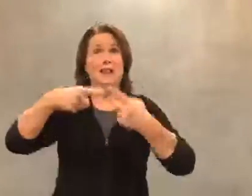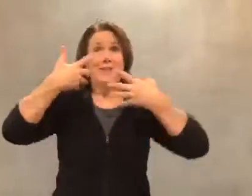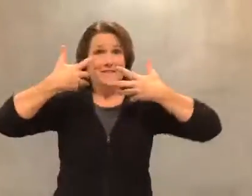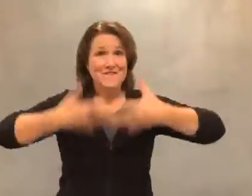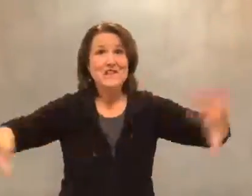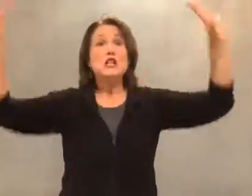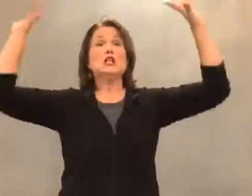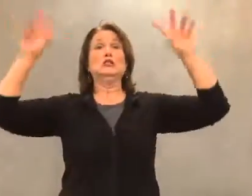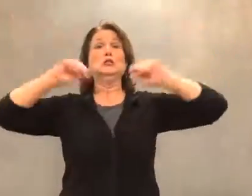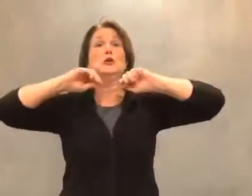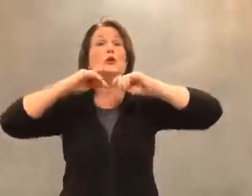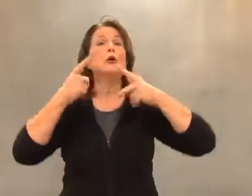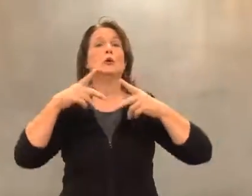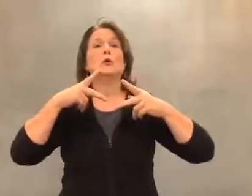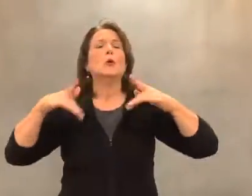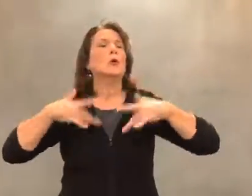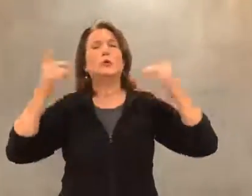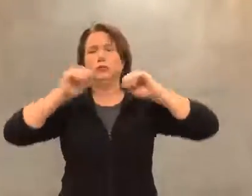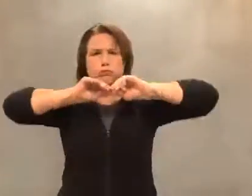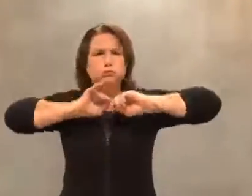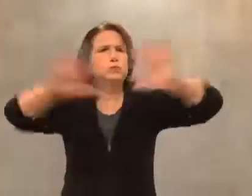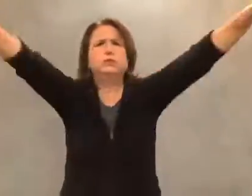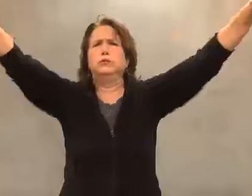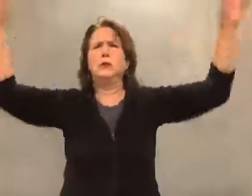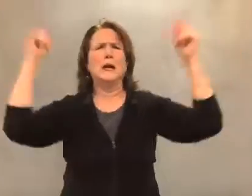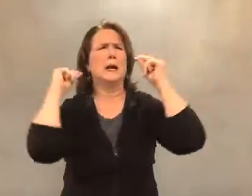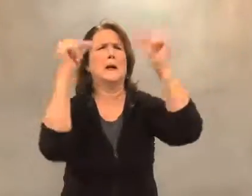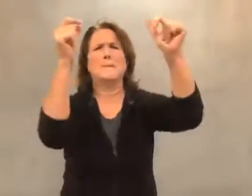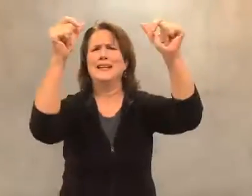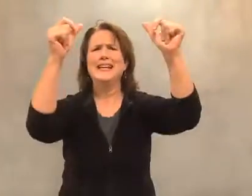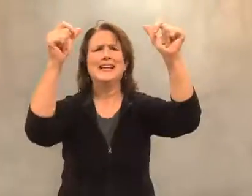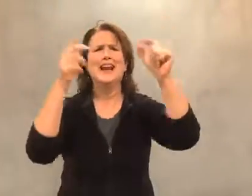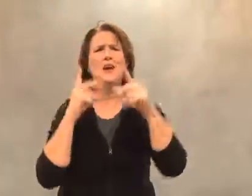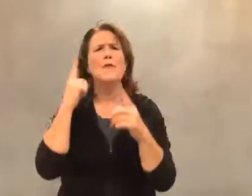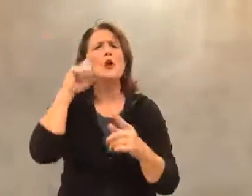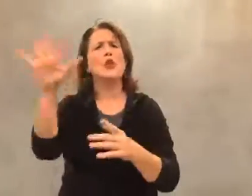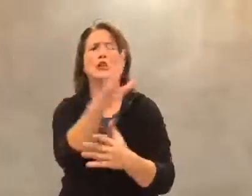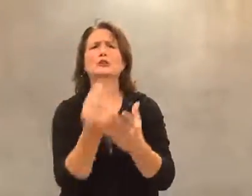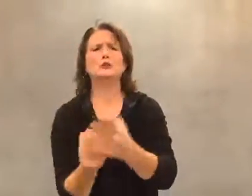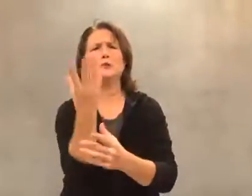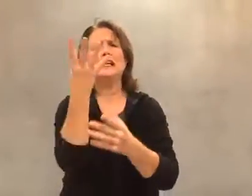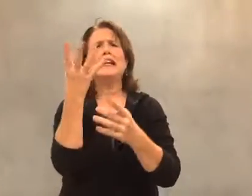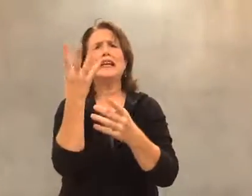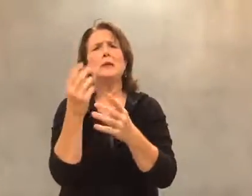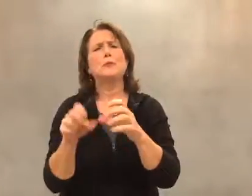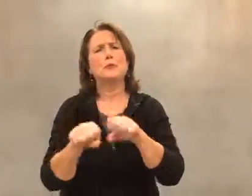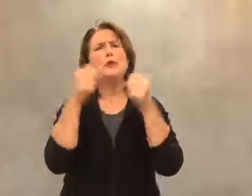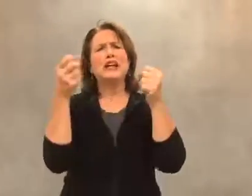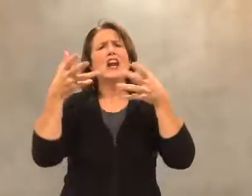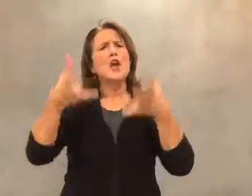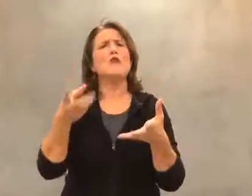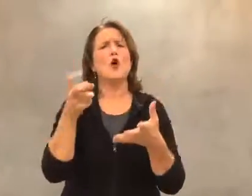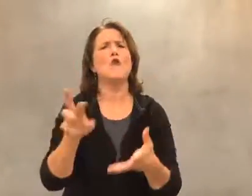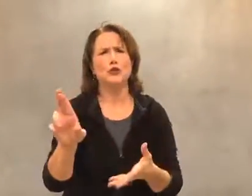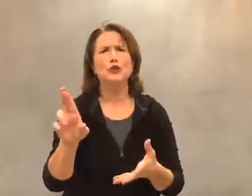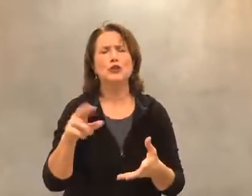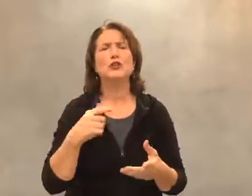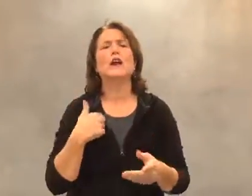Once it was over, they took off for what was left of their spring break.